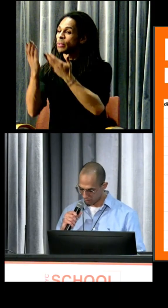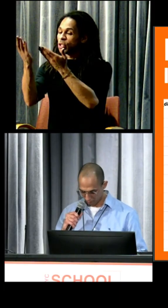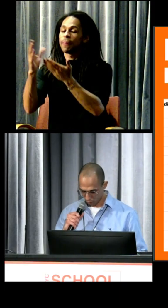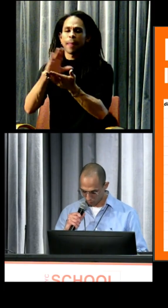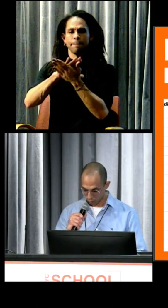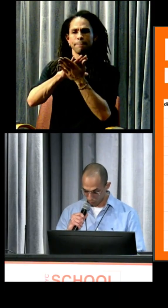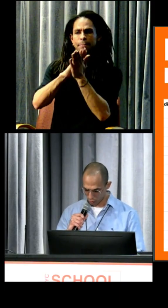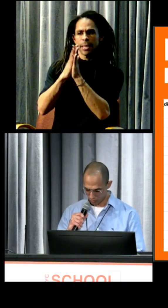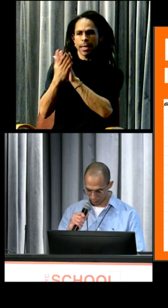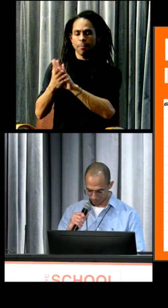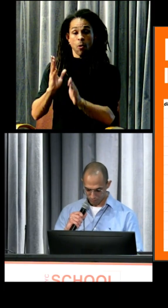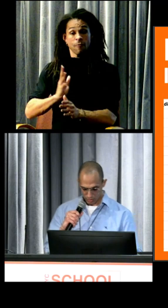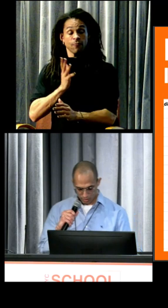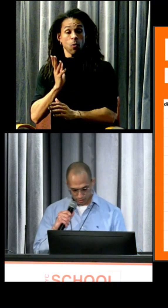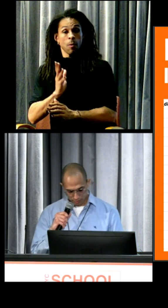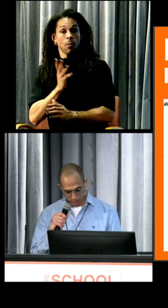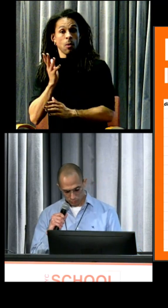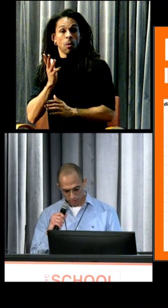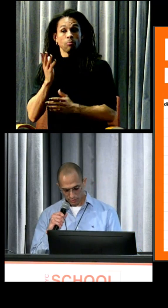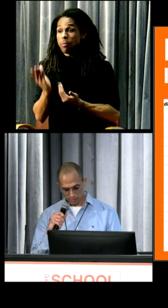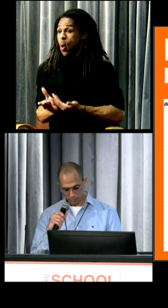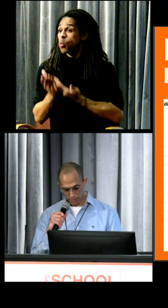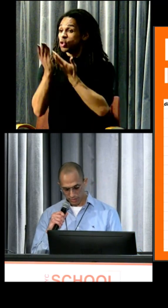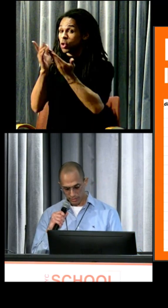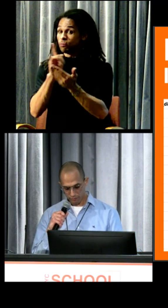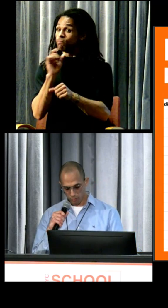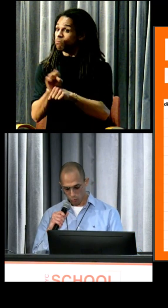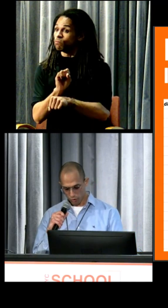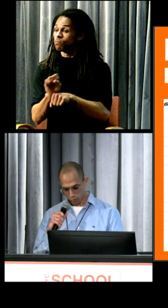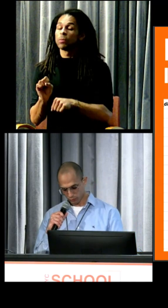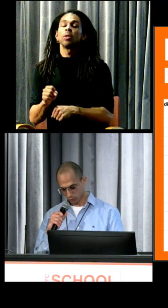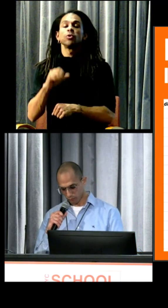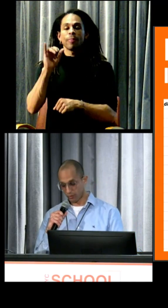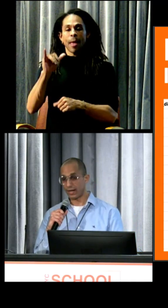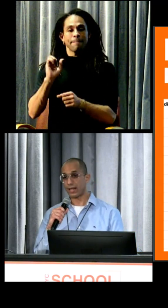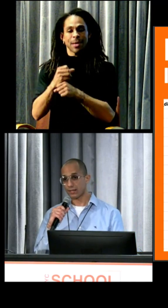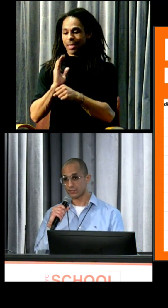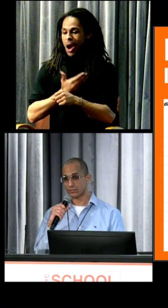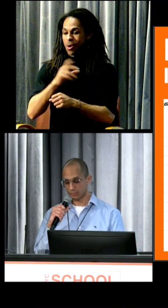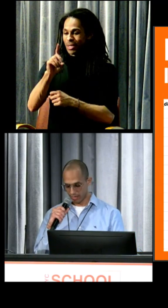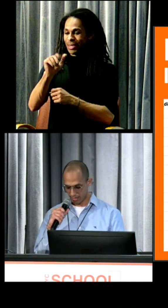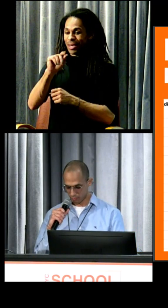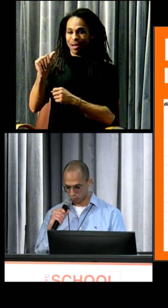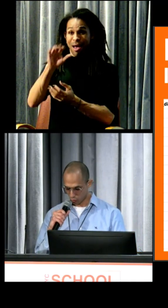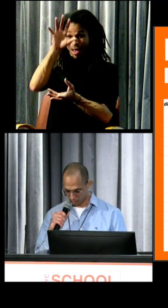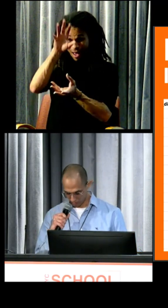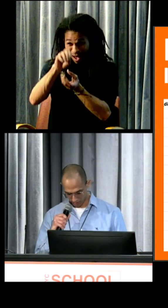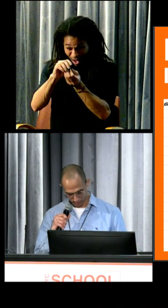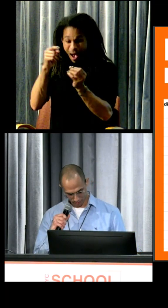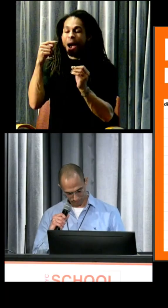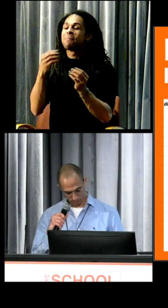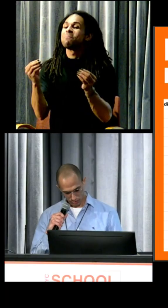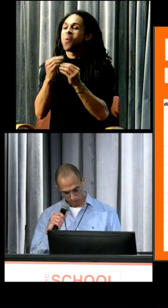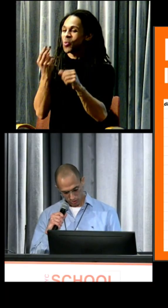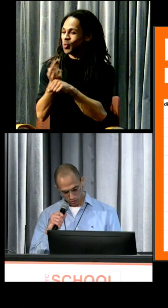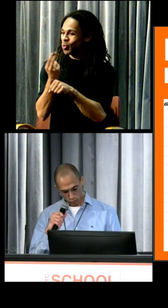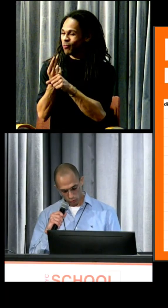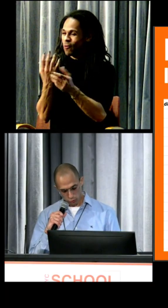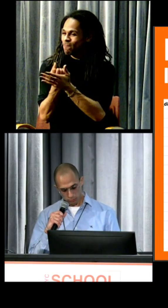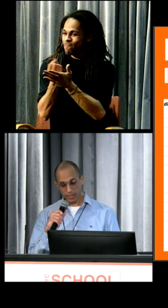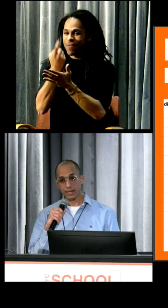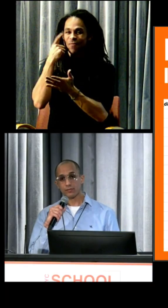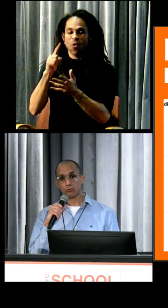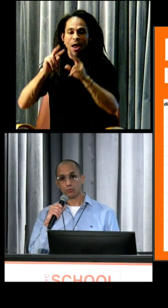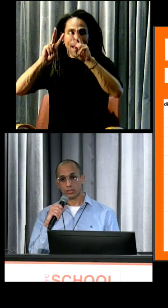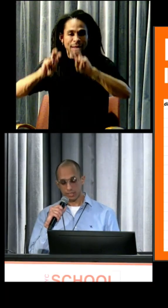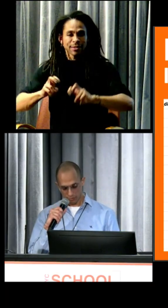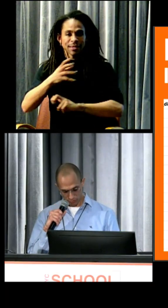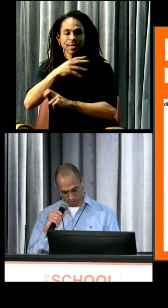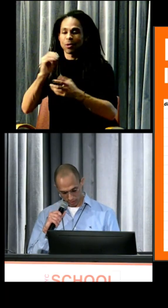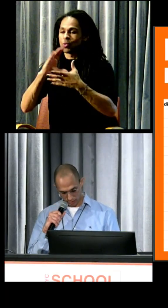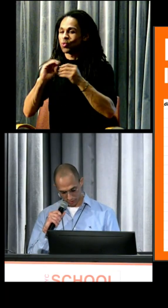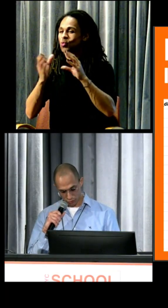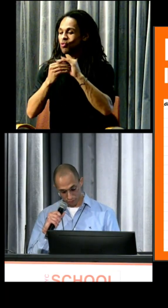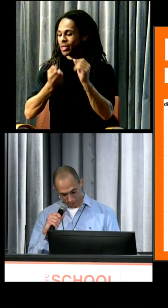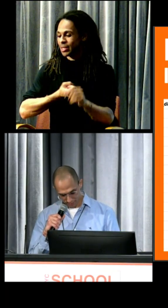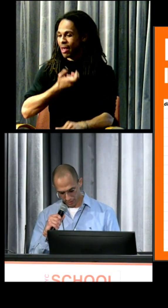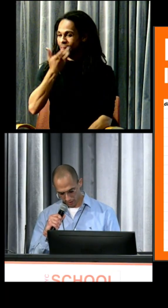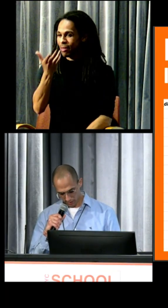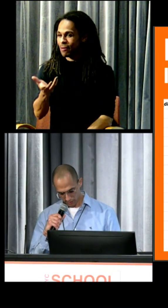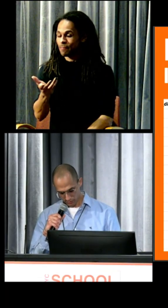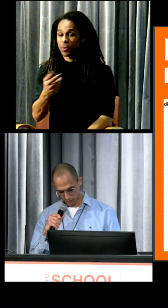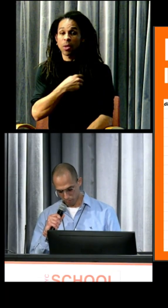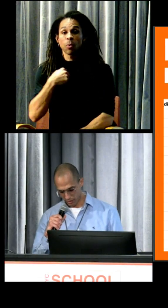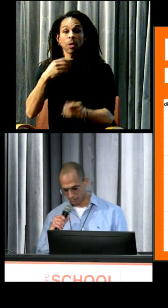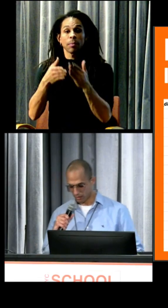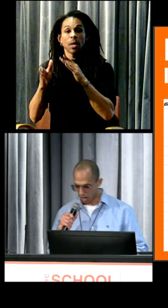I think because we were looking at these different modes of transportation separately, the way that